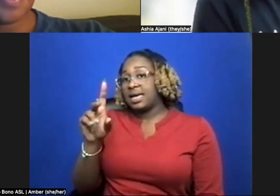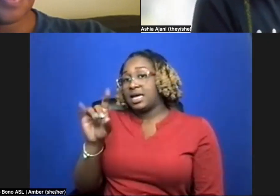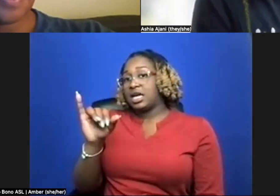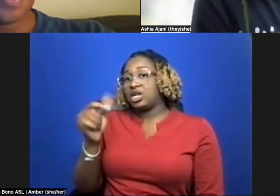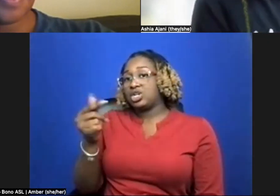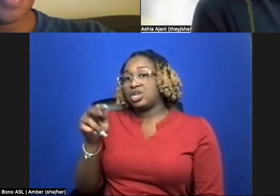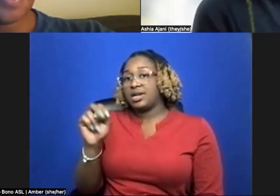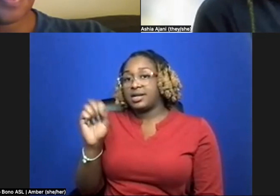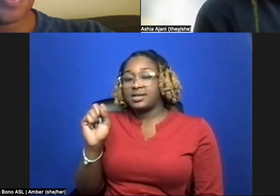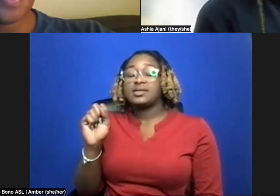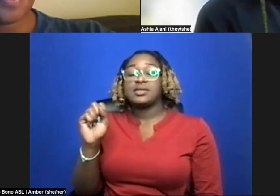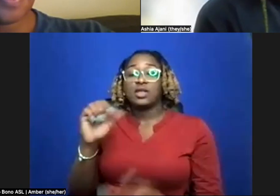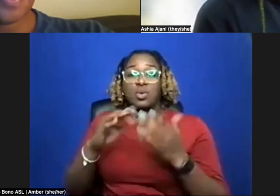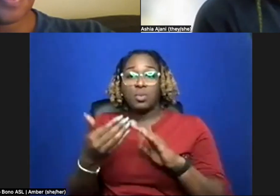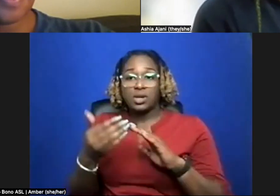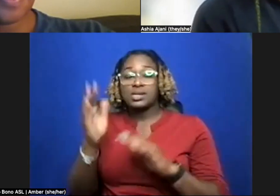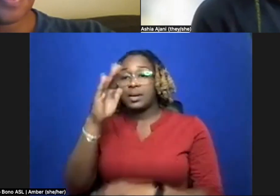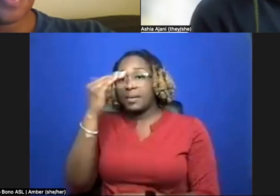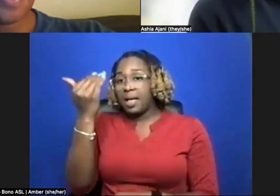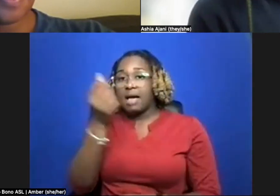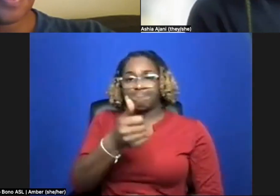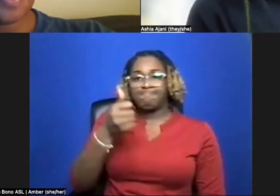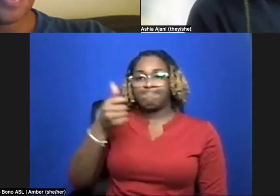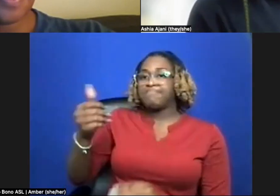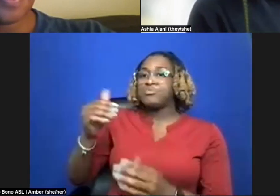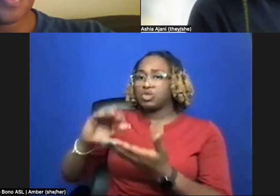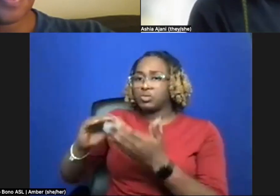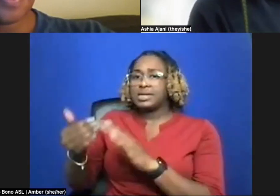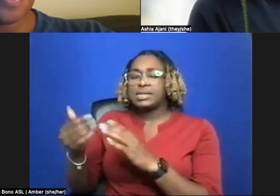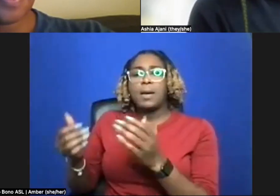you know, like Black, displaced communities, so much of our knowing is